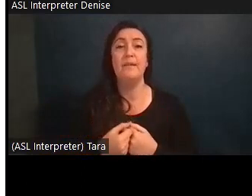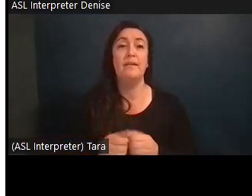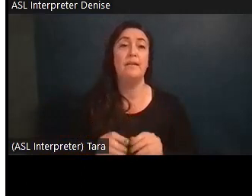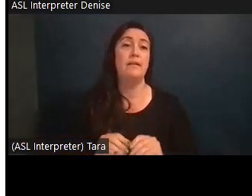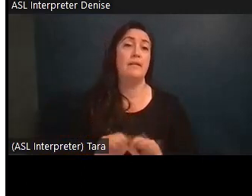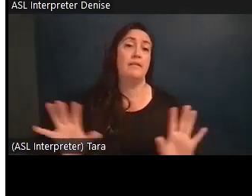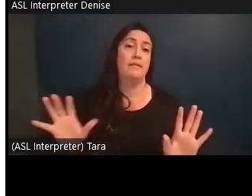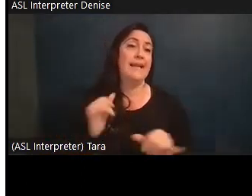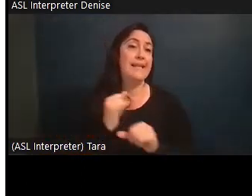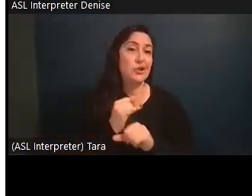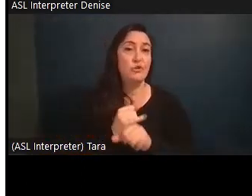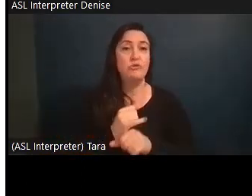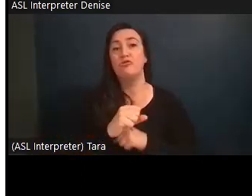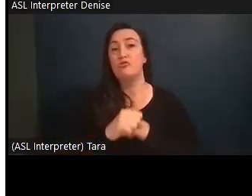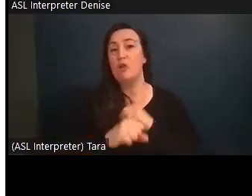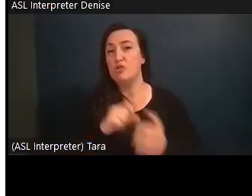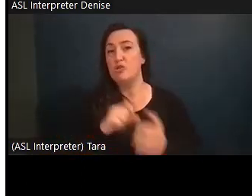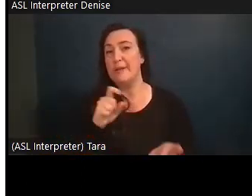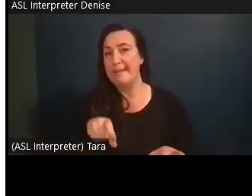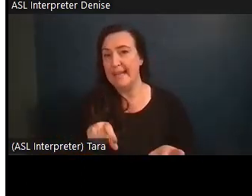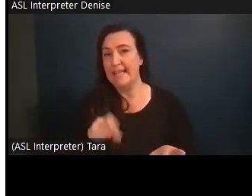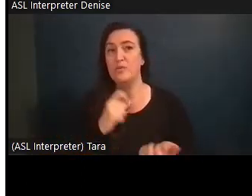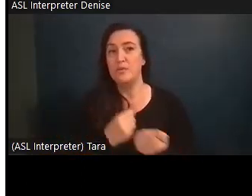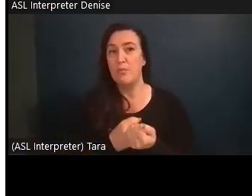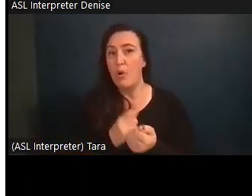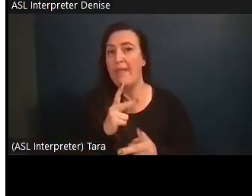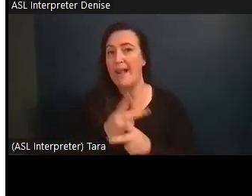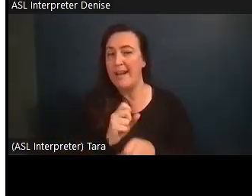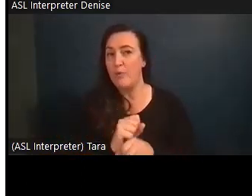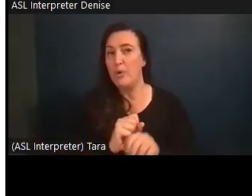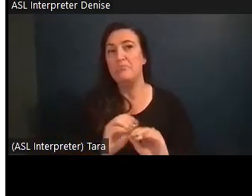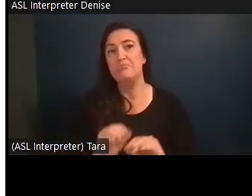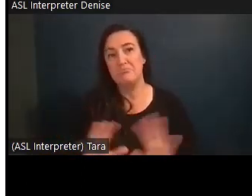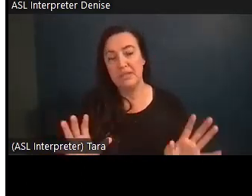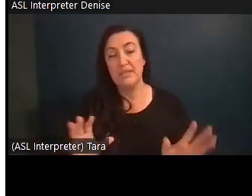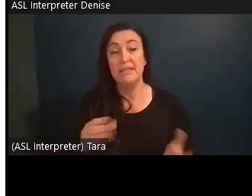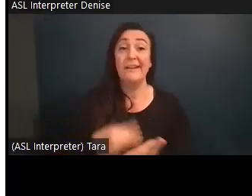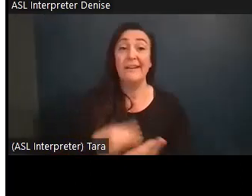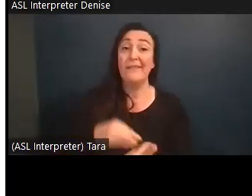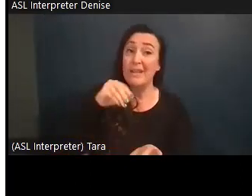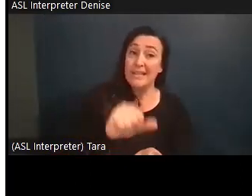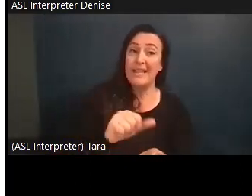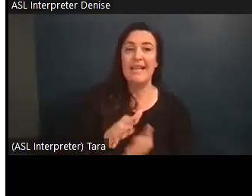needs to support this kind of work. The funding and incentive structures in conventional